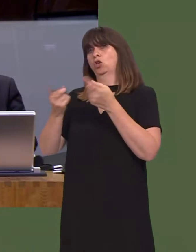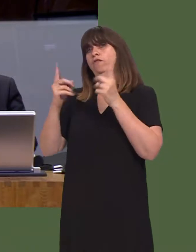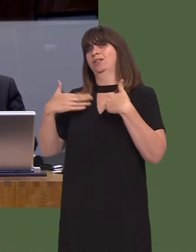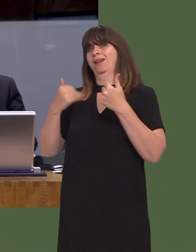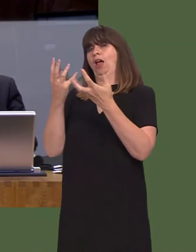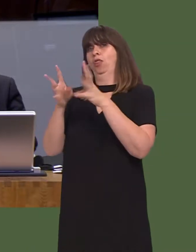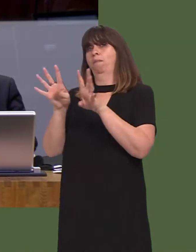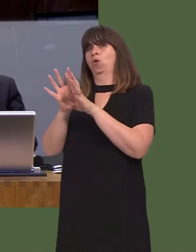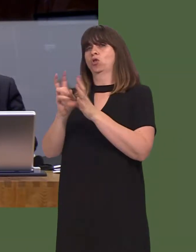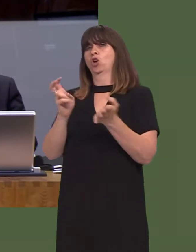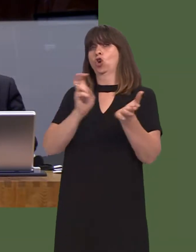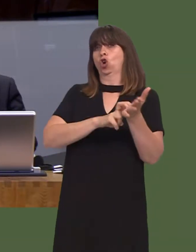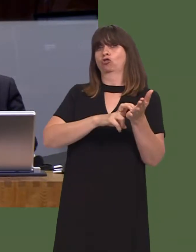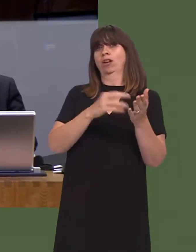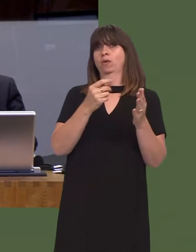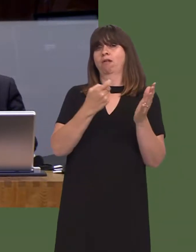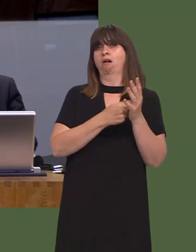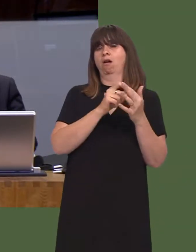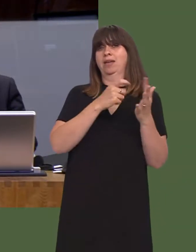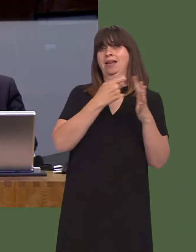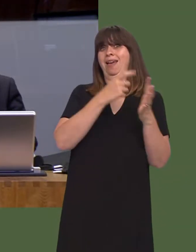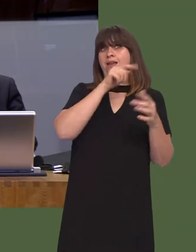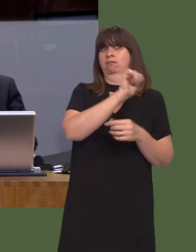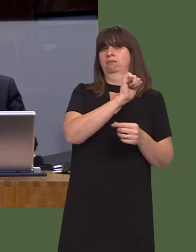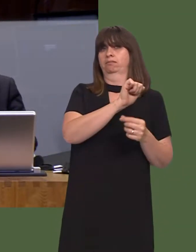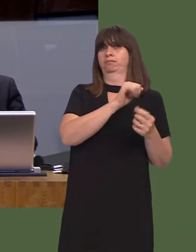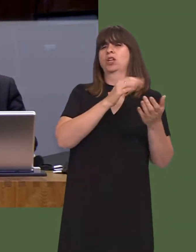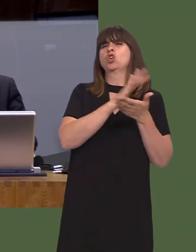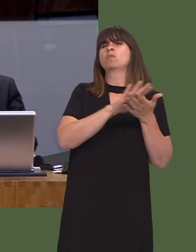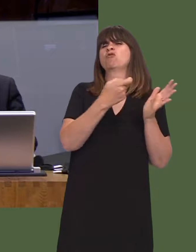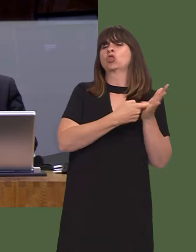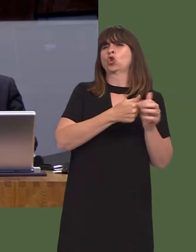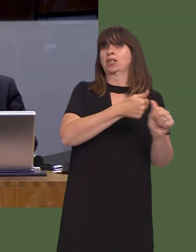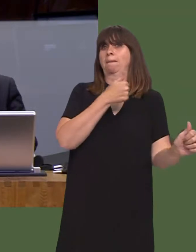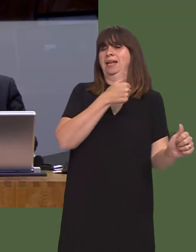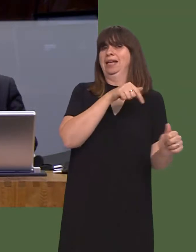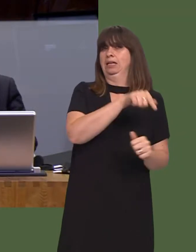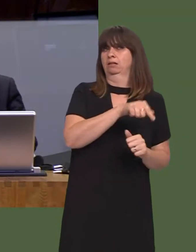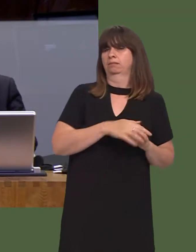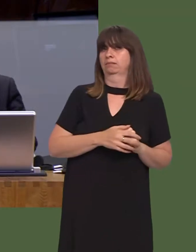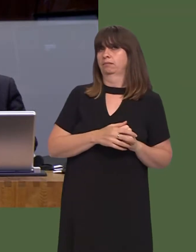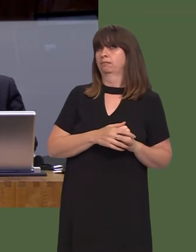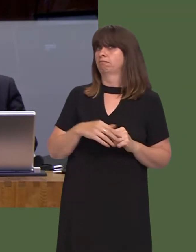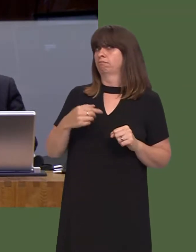with RKC Associates, which, for the uninitiated, is a human resources company. In the 10 years